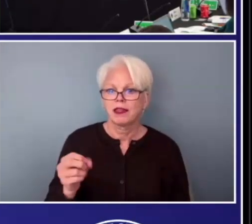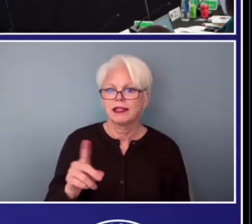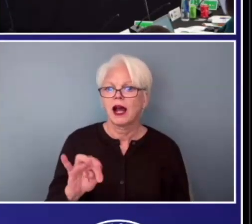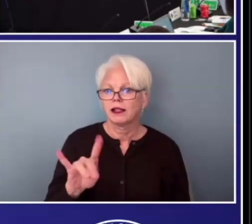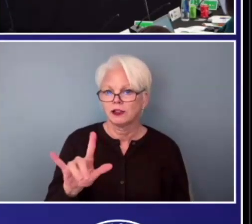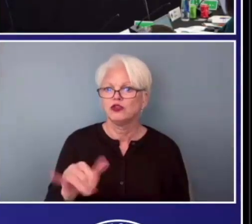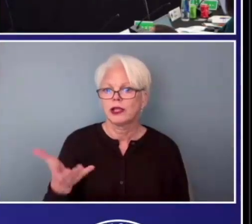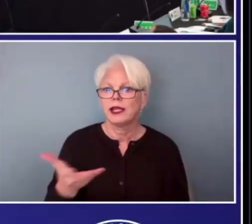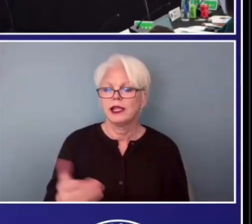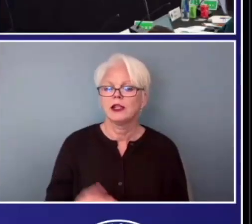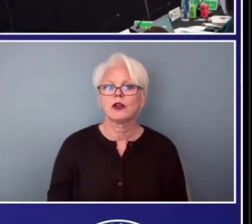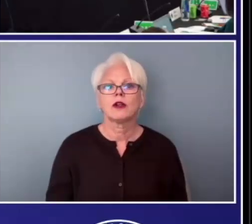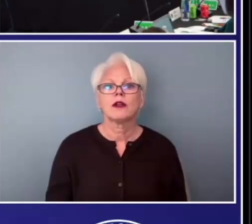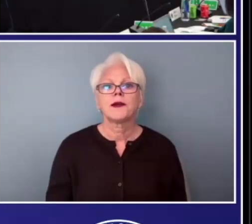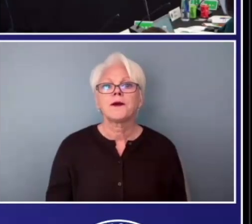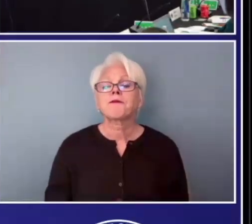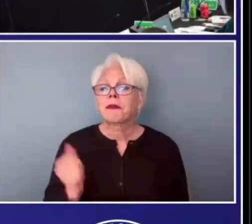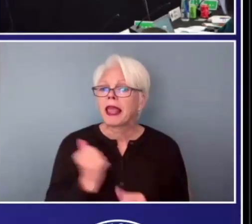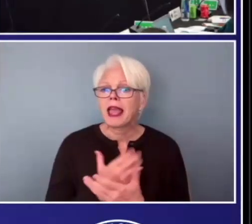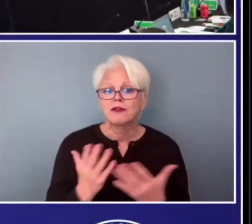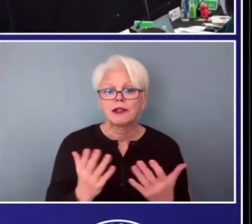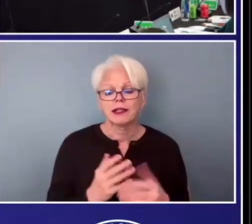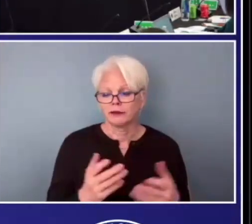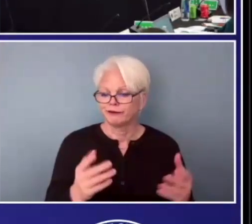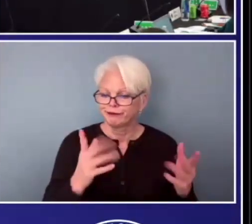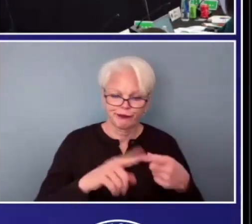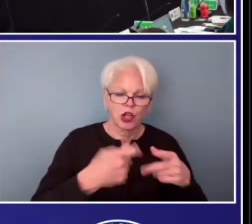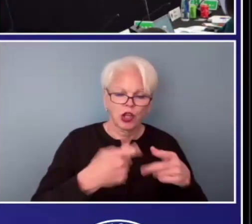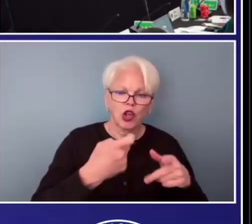You know, everything from cost to need to